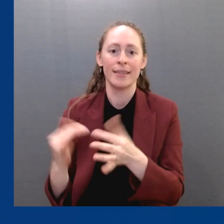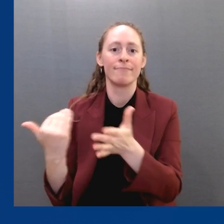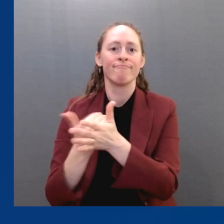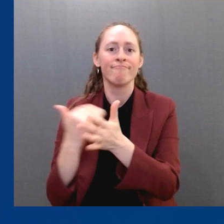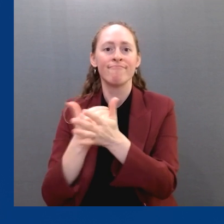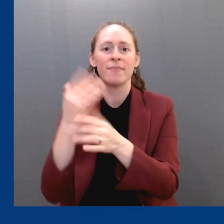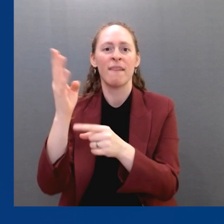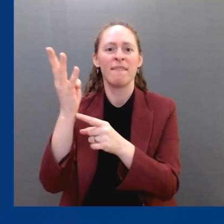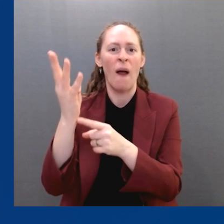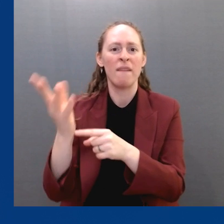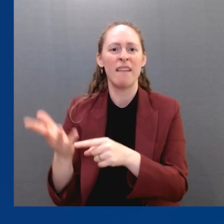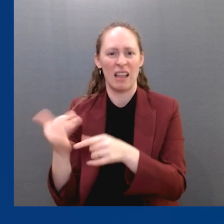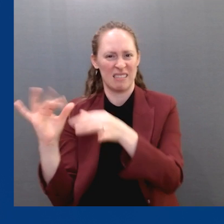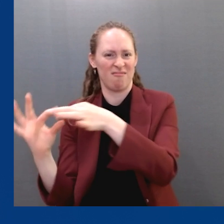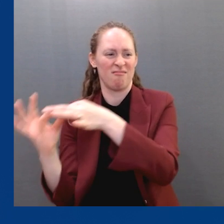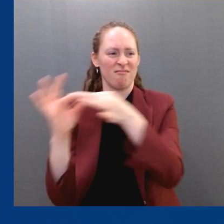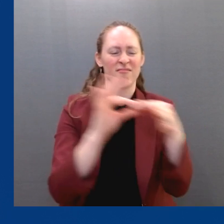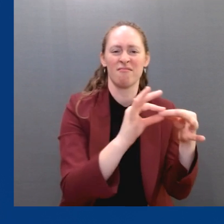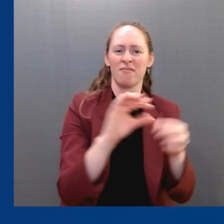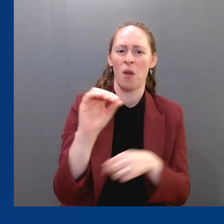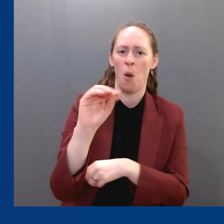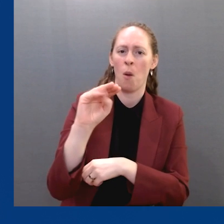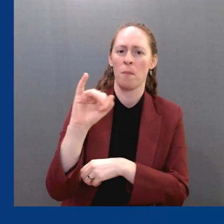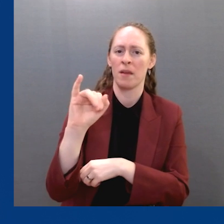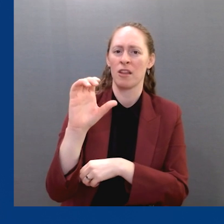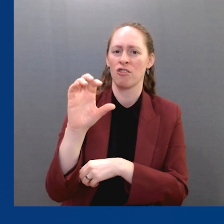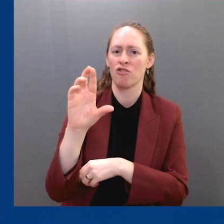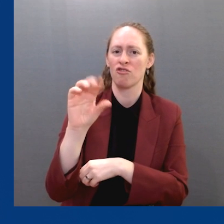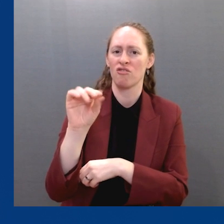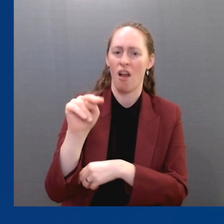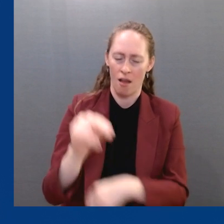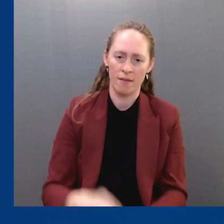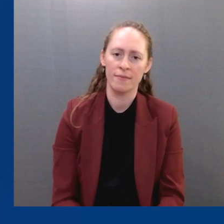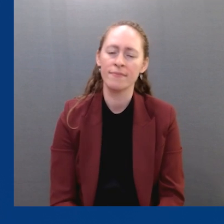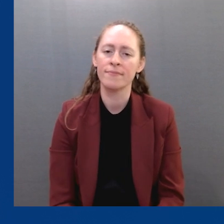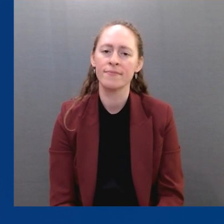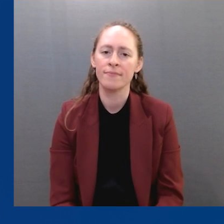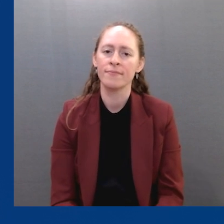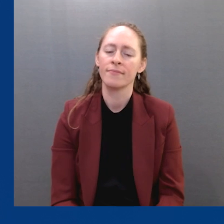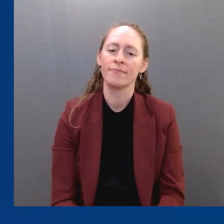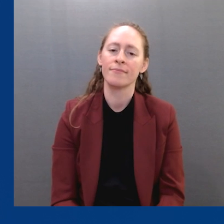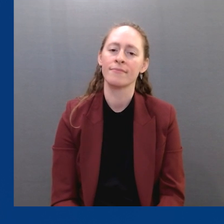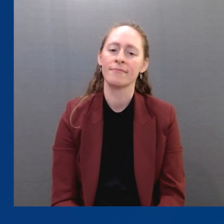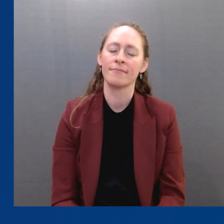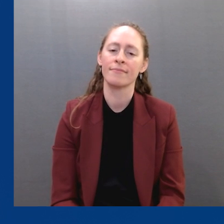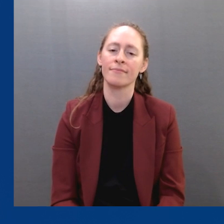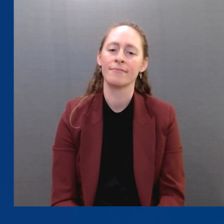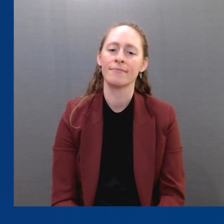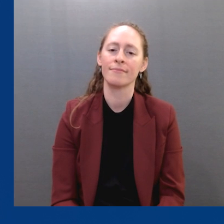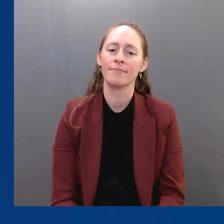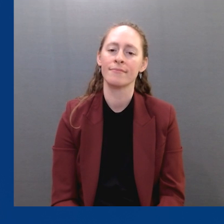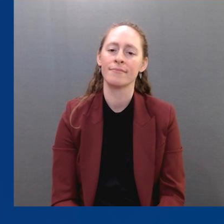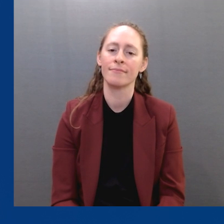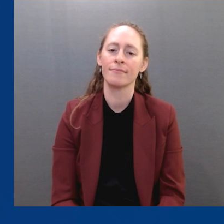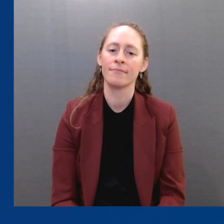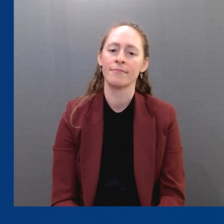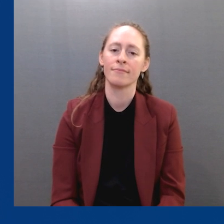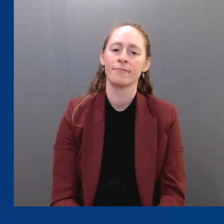Next slide, as you see here, if you look in the United States from March to July,